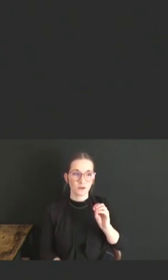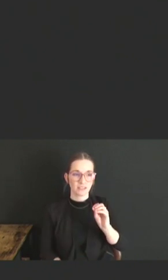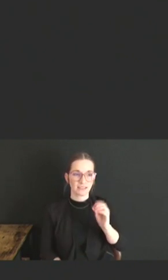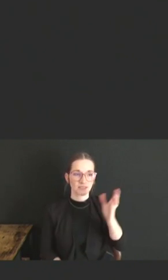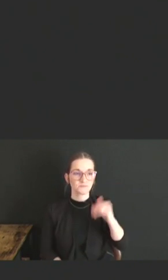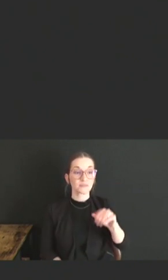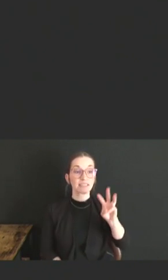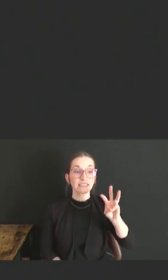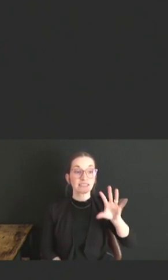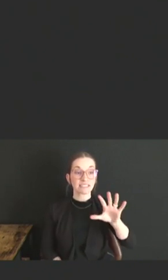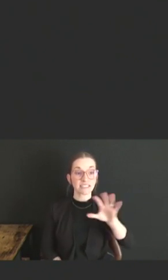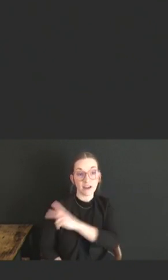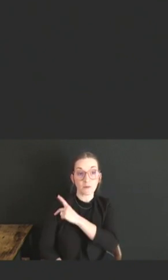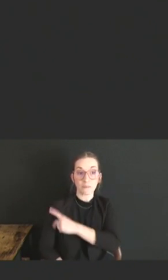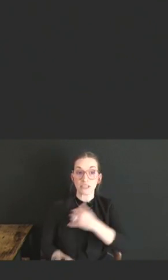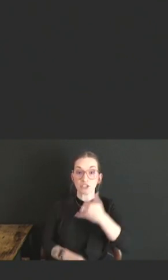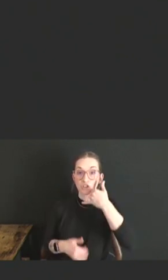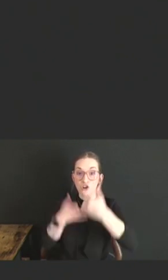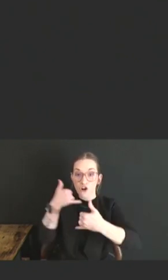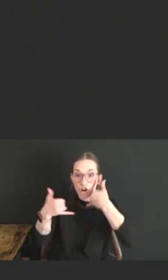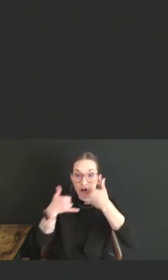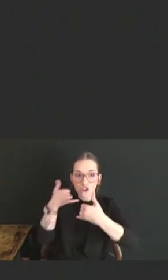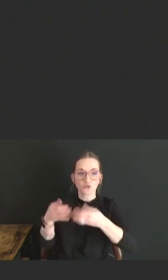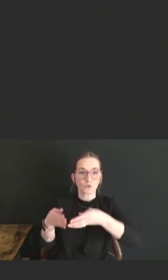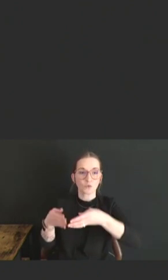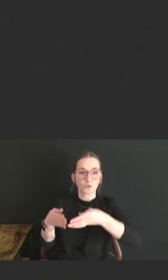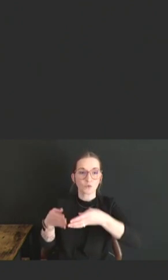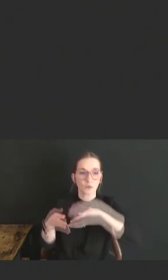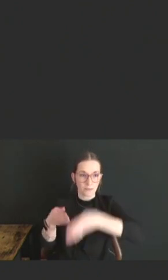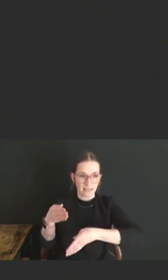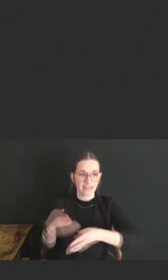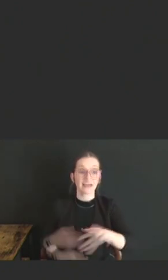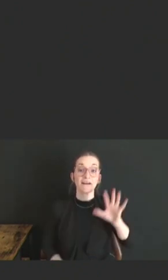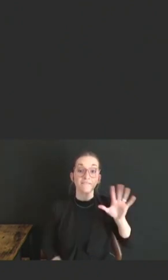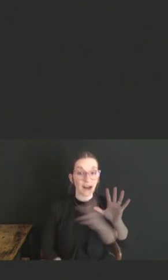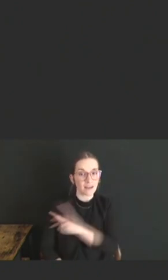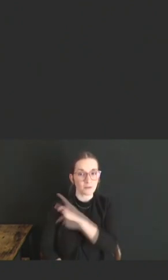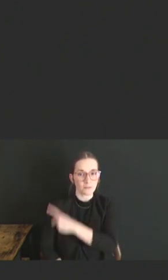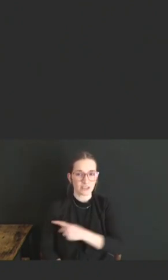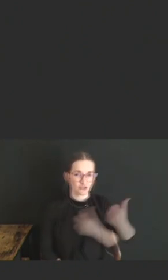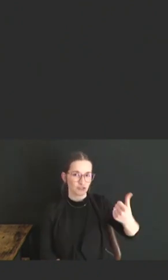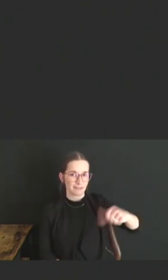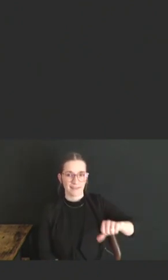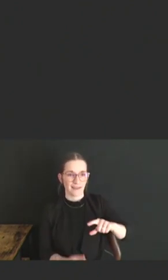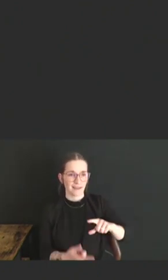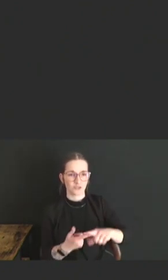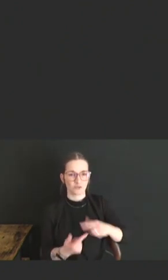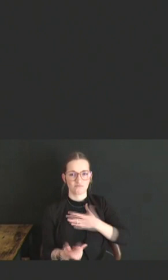were completed. Five patients declined to be surveyed. Sixty patient surveys were completed,